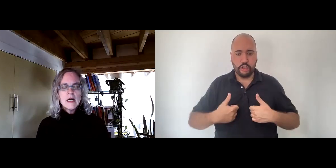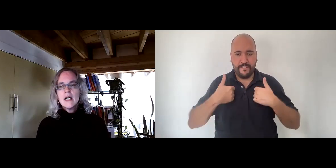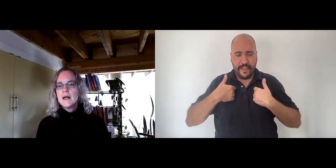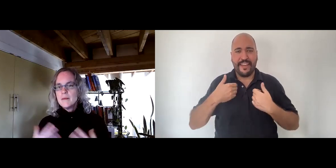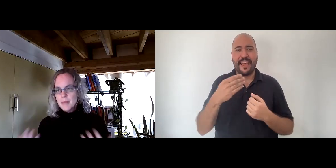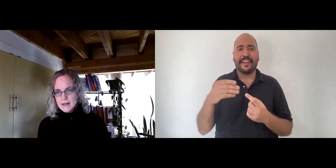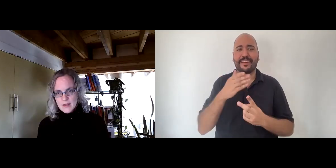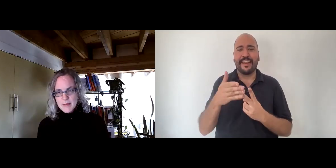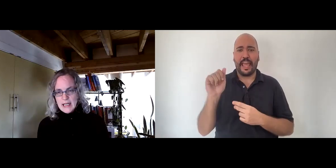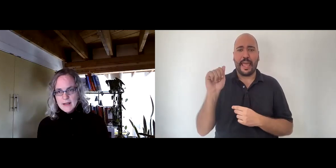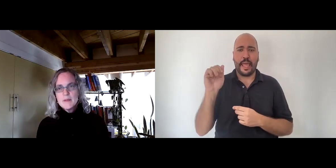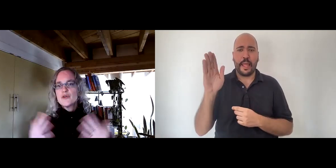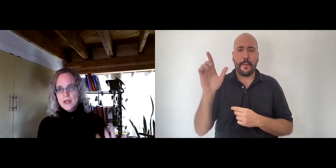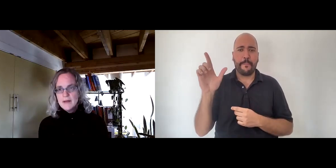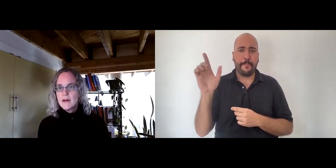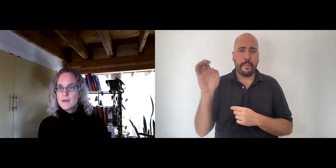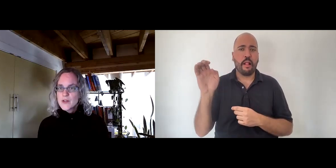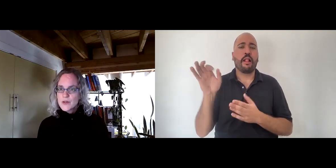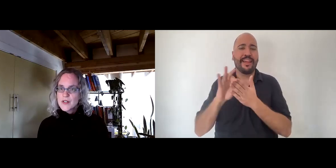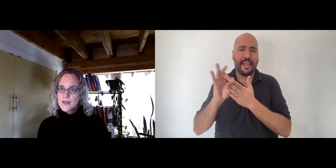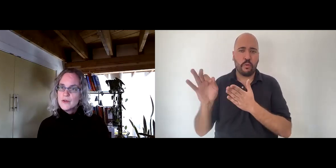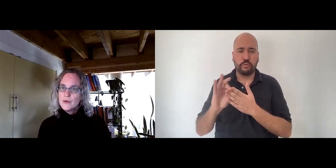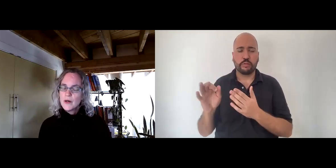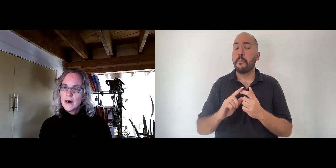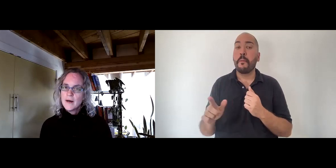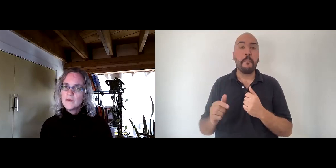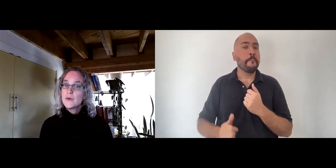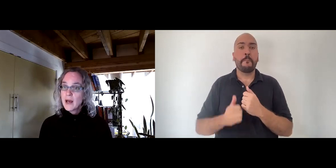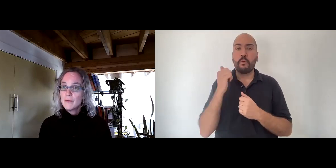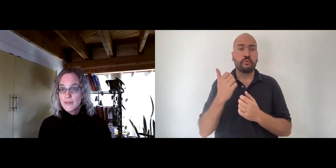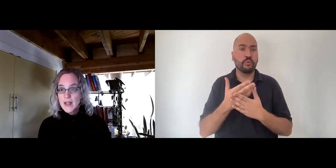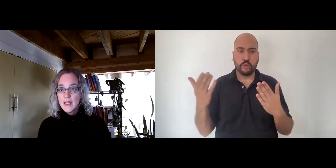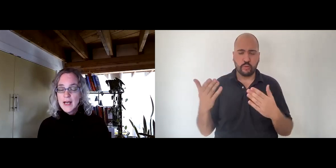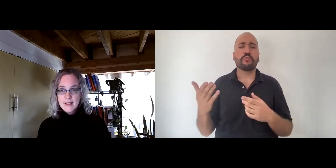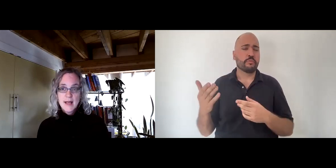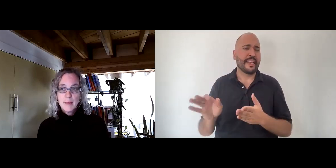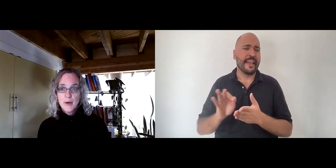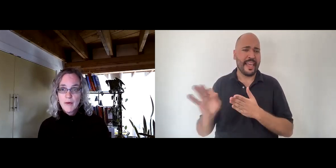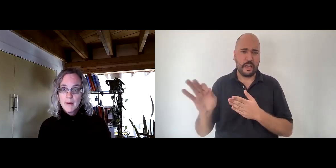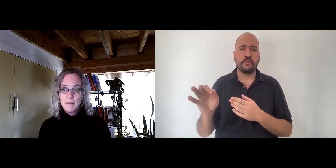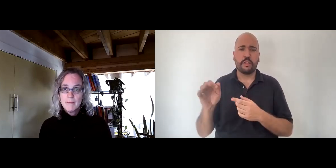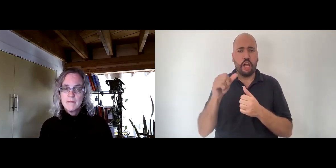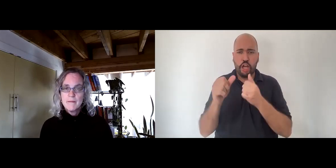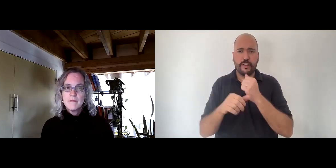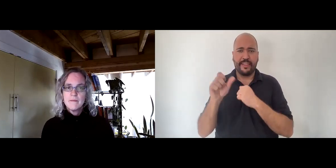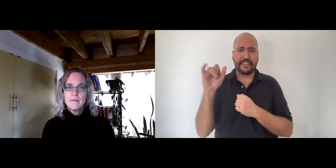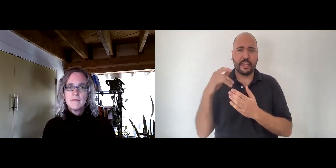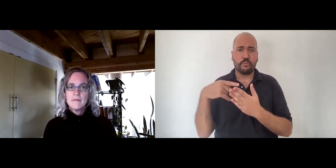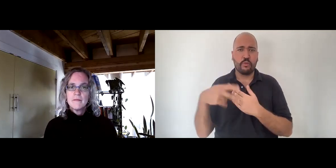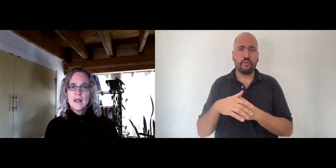But ultimately the majority of resources do count for the SSI program.